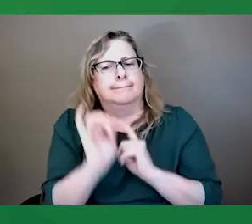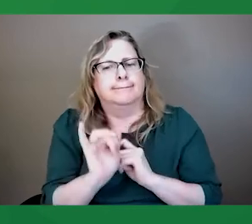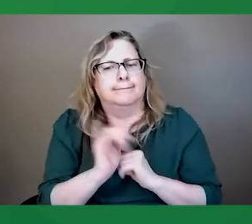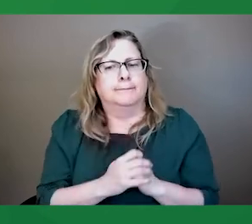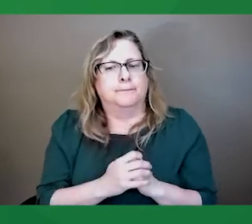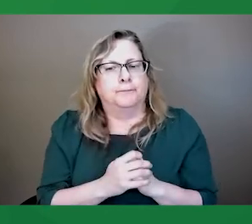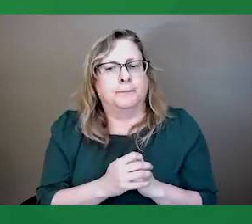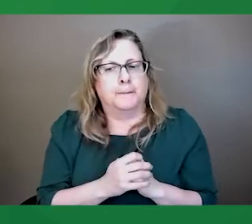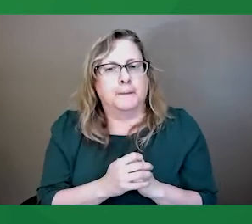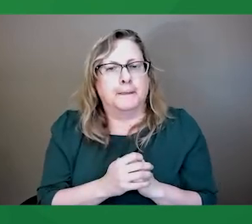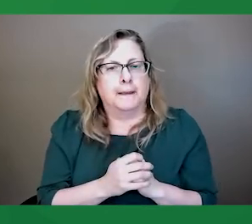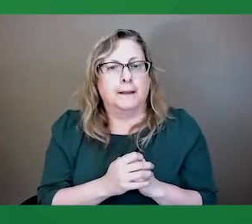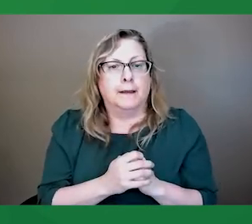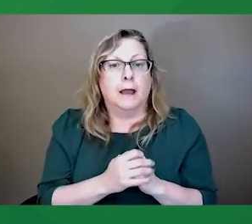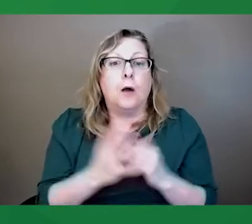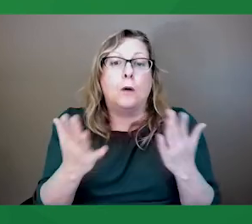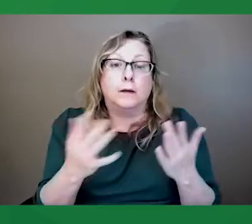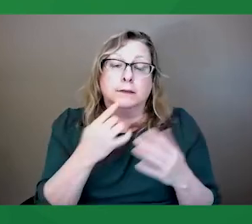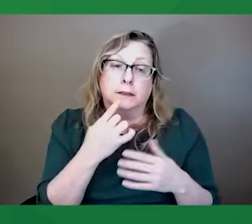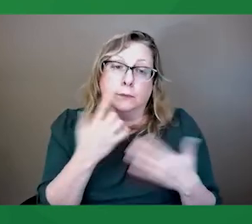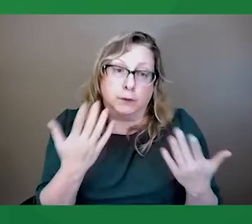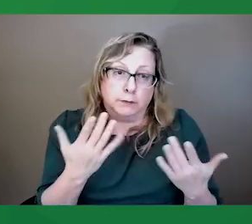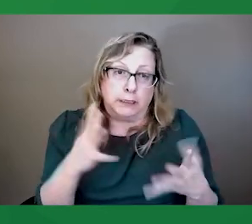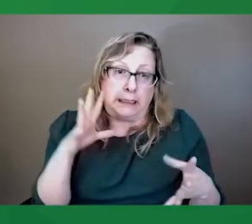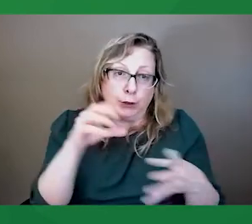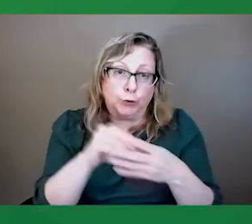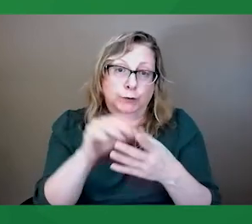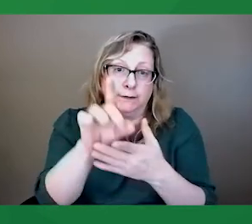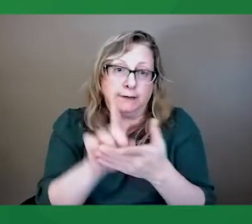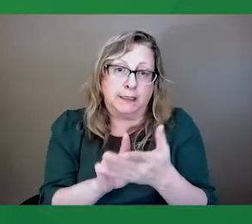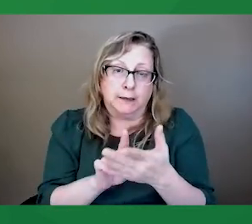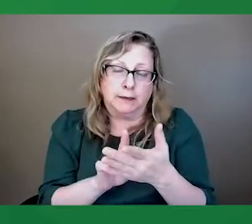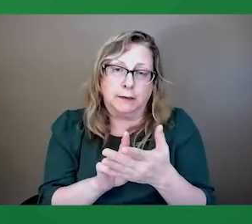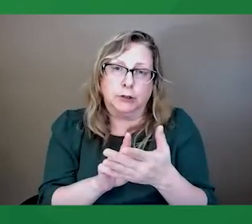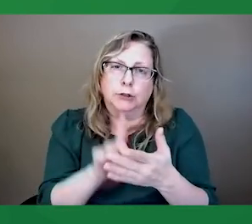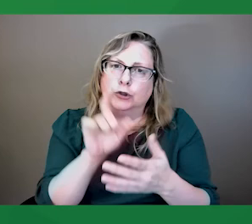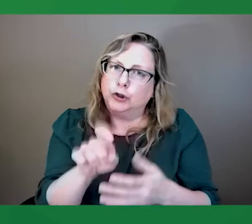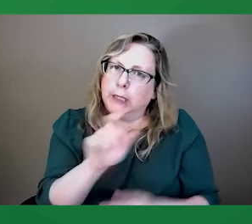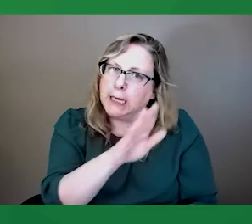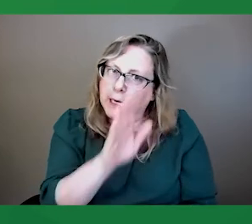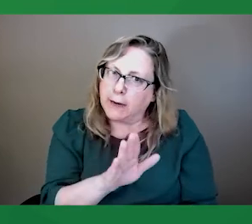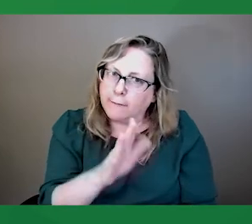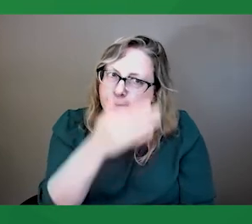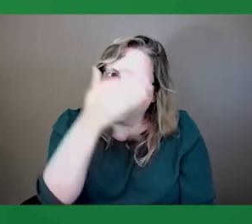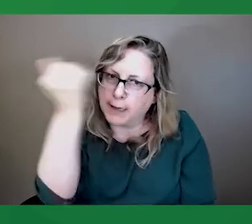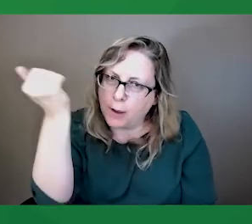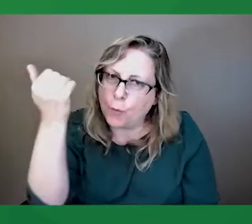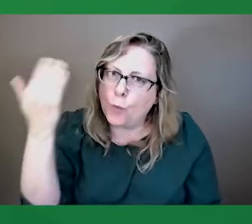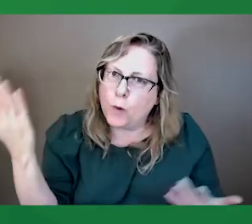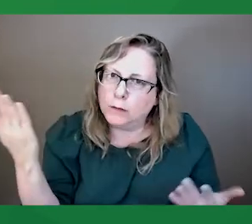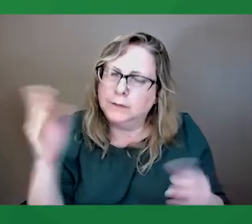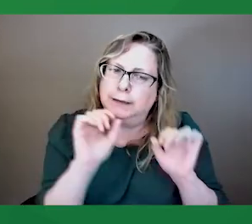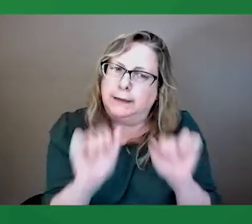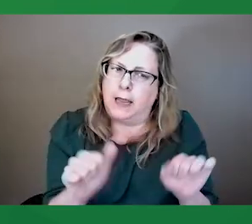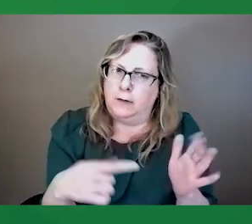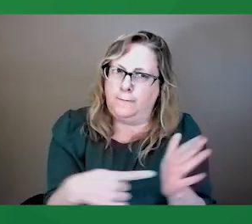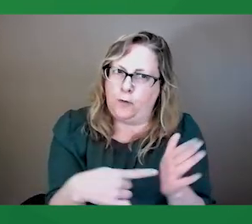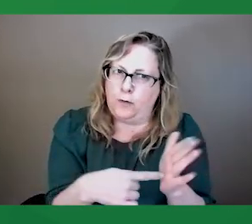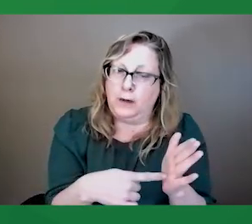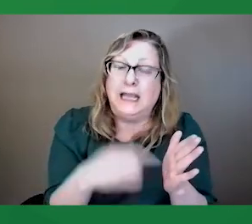I wanna point out that inclusive design applied in this way should not forget affordability. If you're looking at mass market adoption